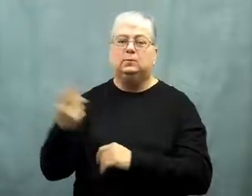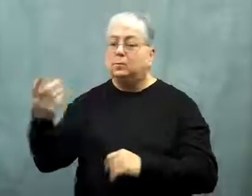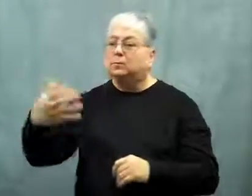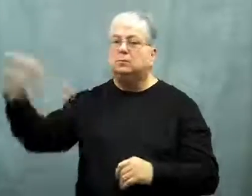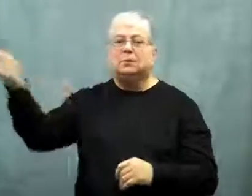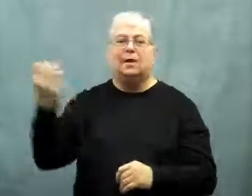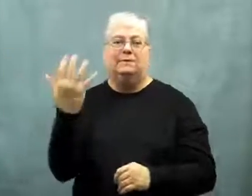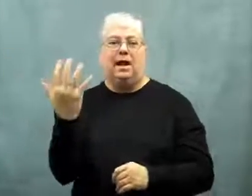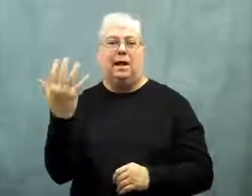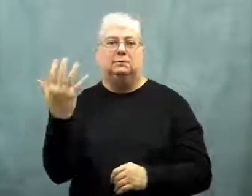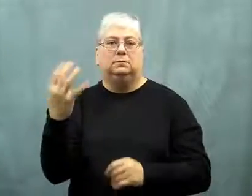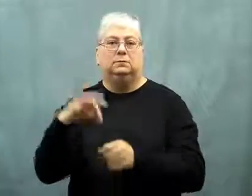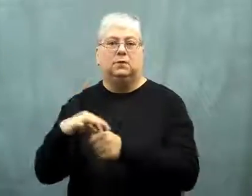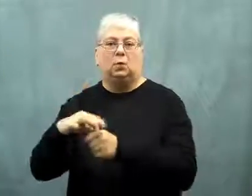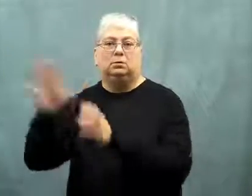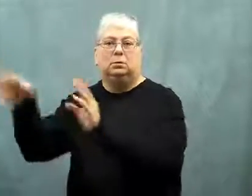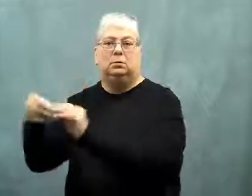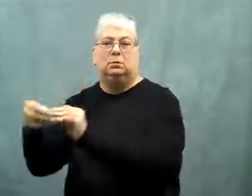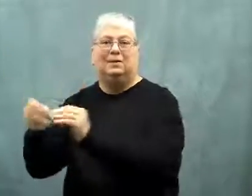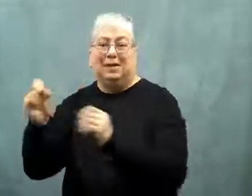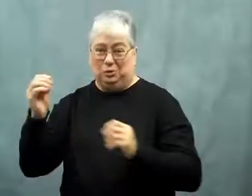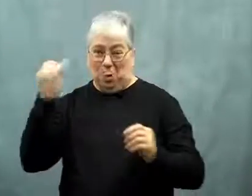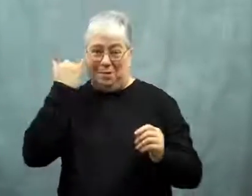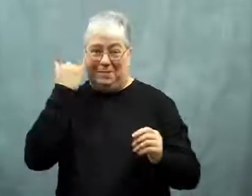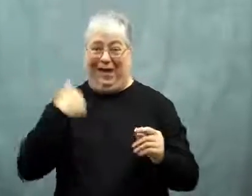The opponent gets the five electoral votes for that state.